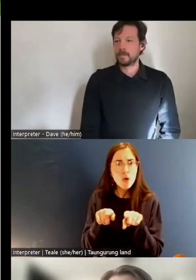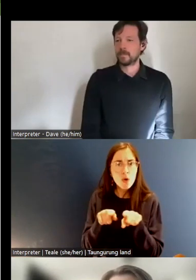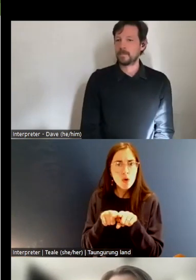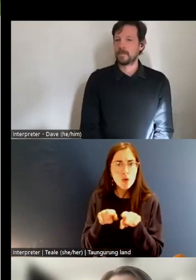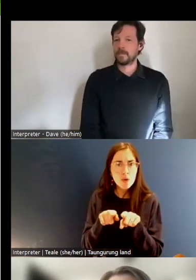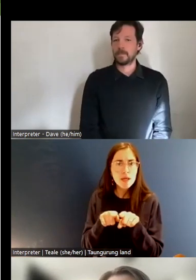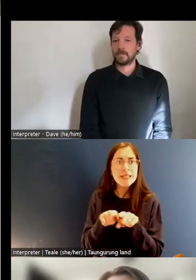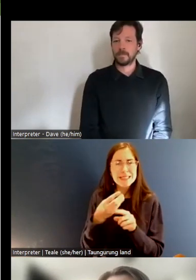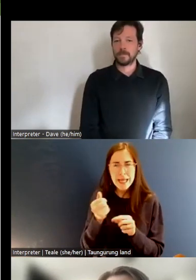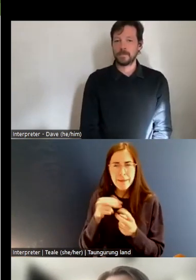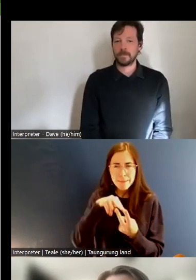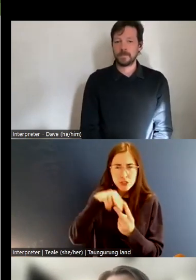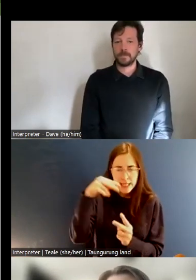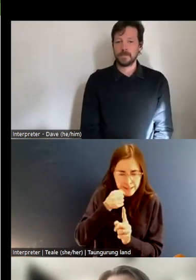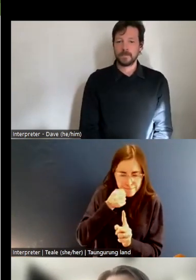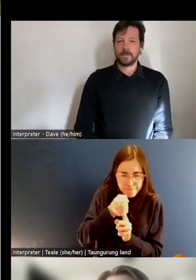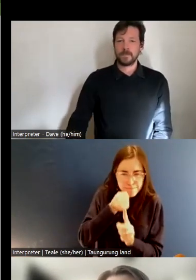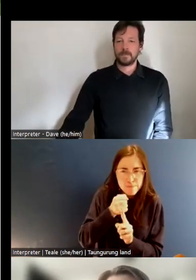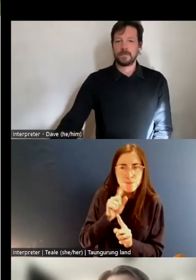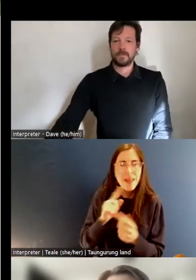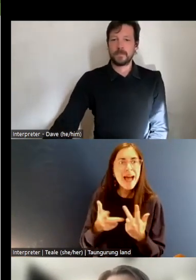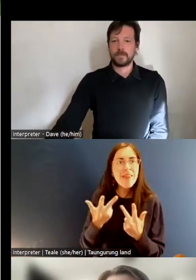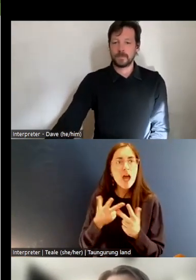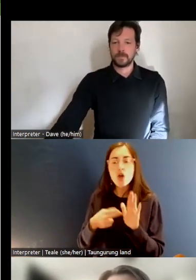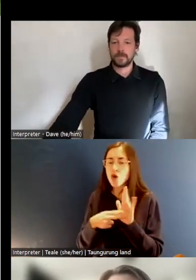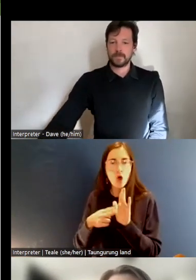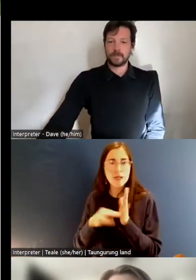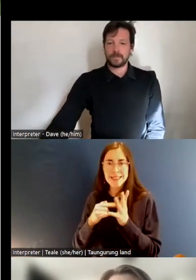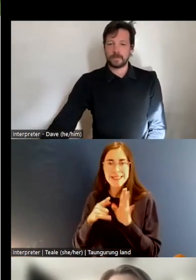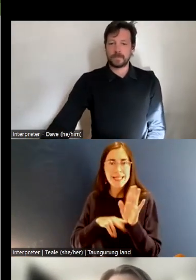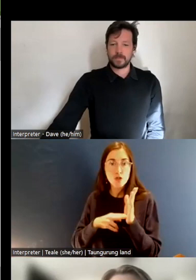for other non-syndromic deafness in 15%